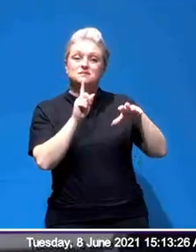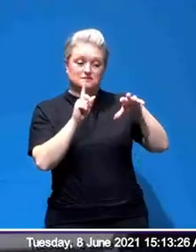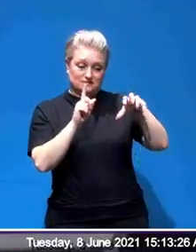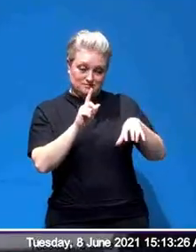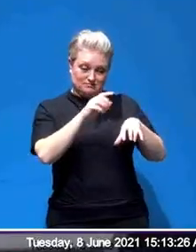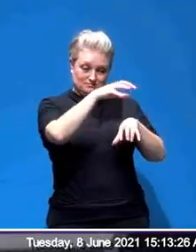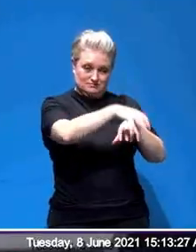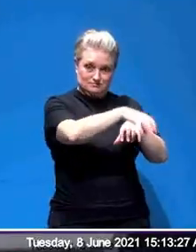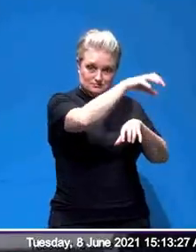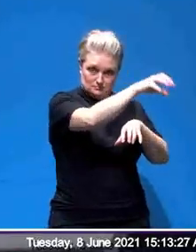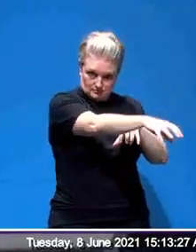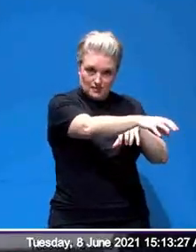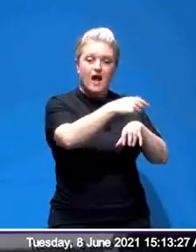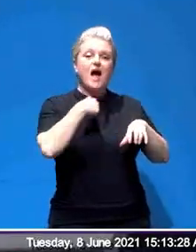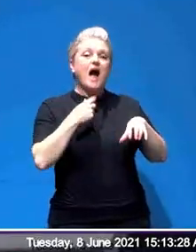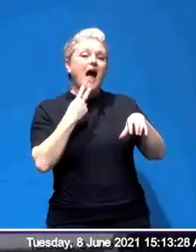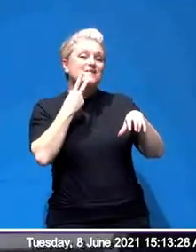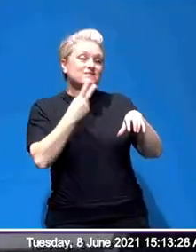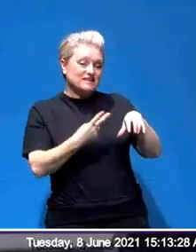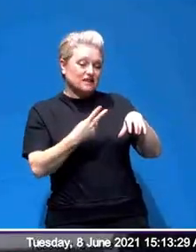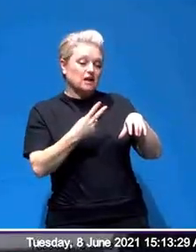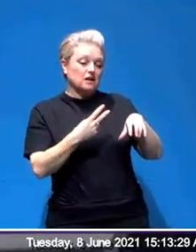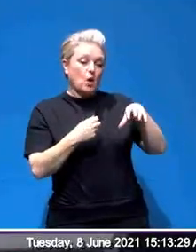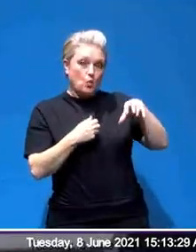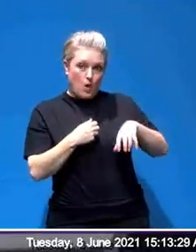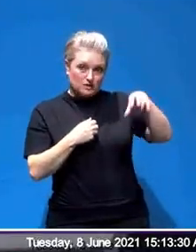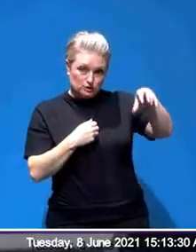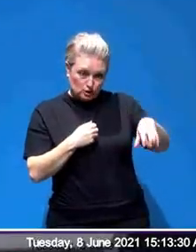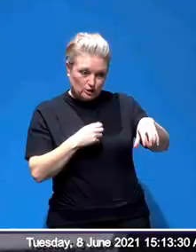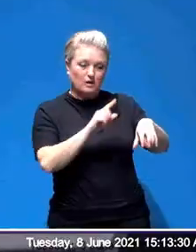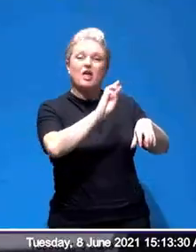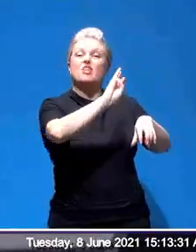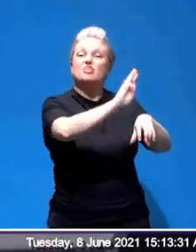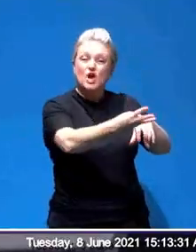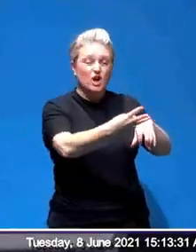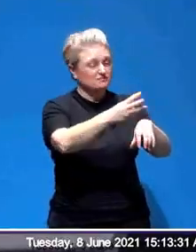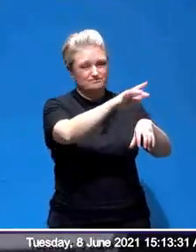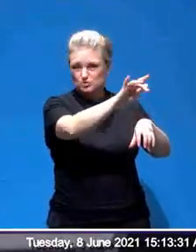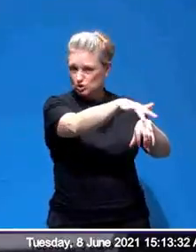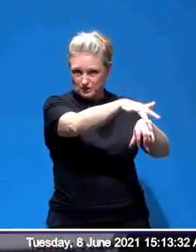So as part of my visits I also do visits at night, so I had gone out on this